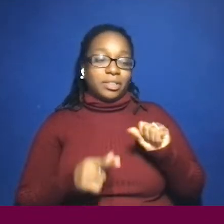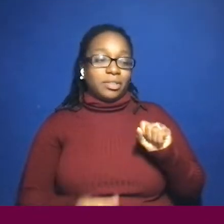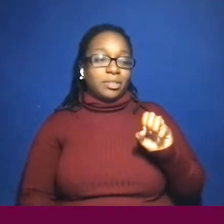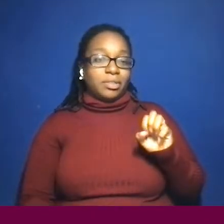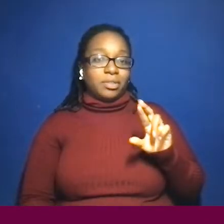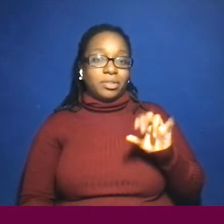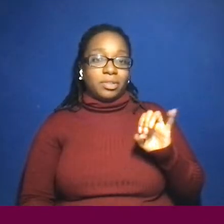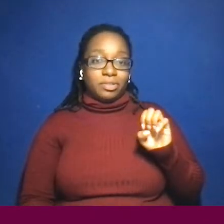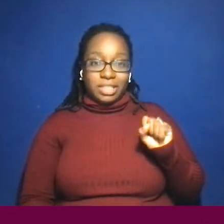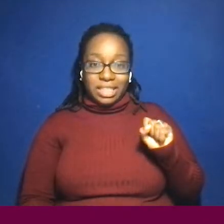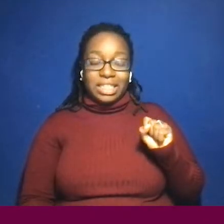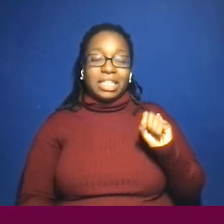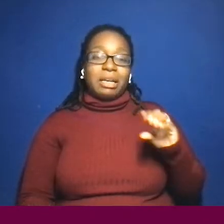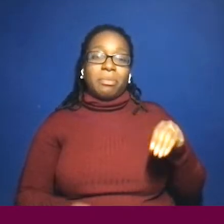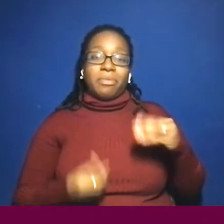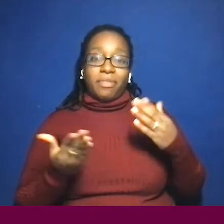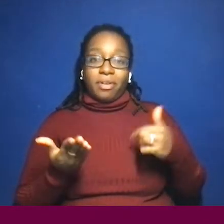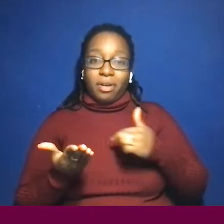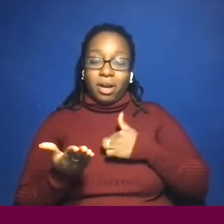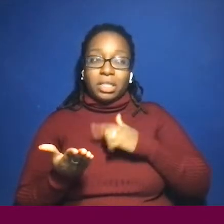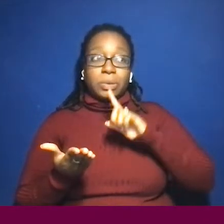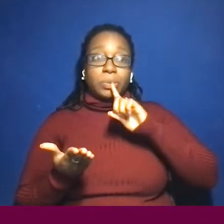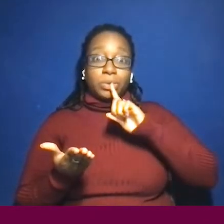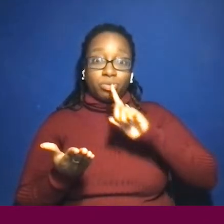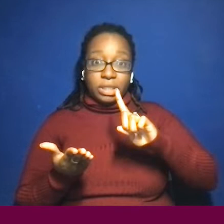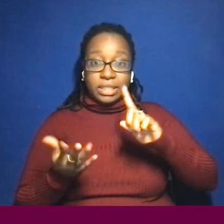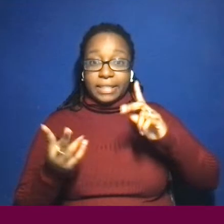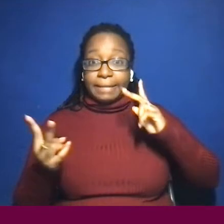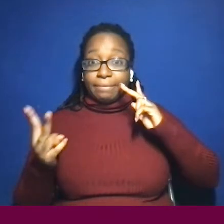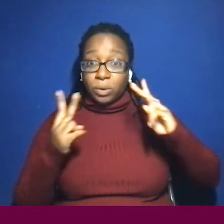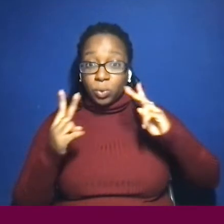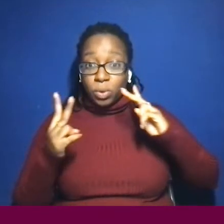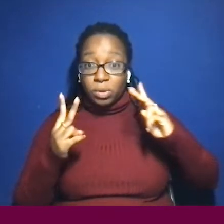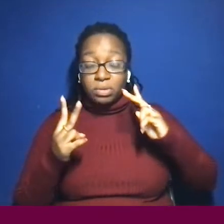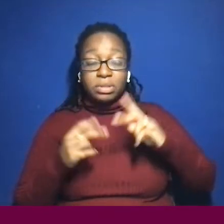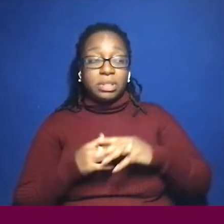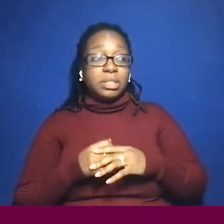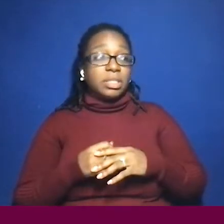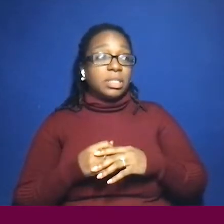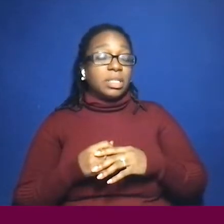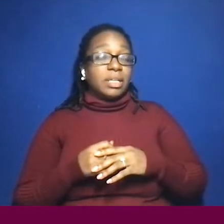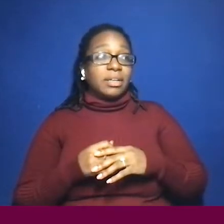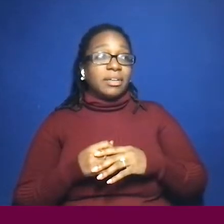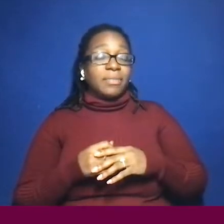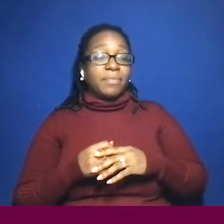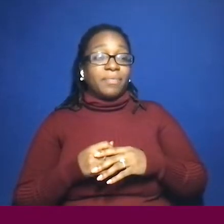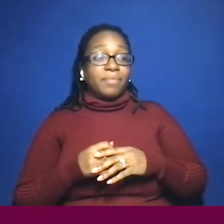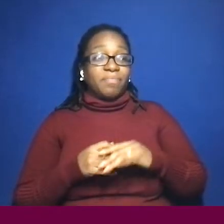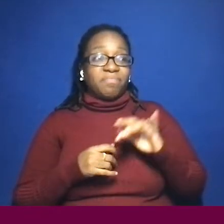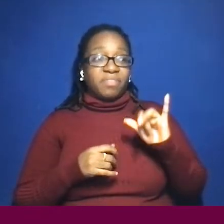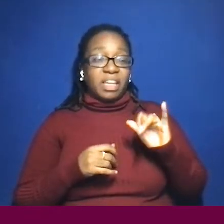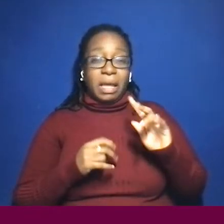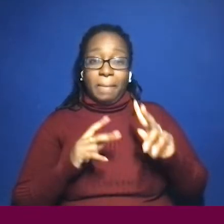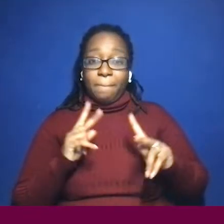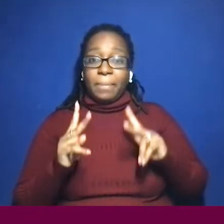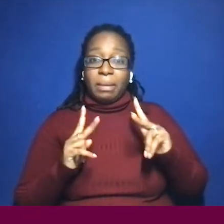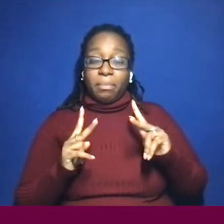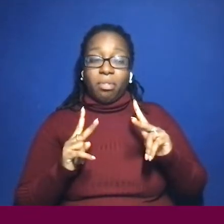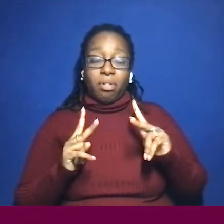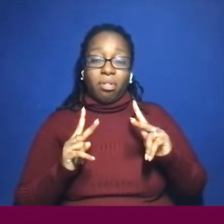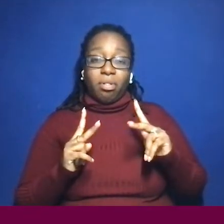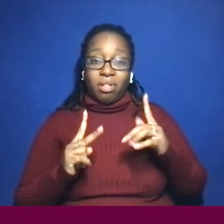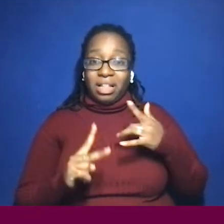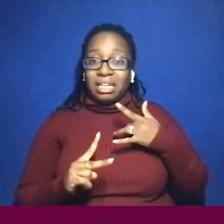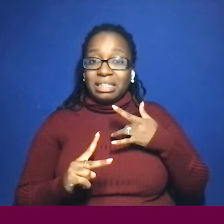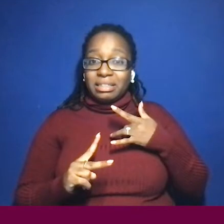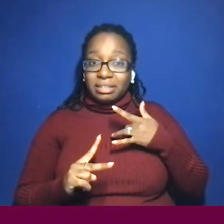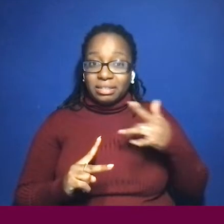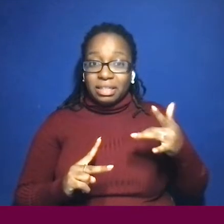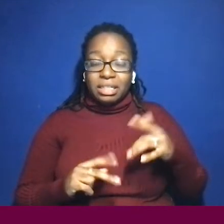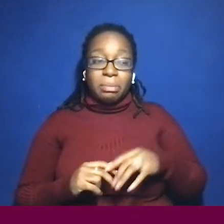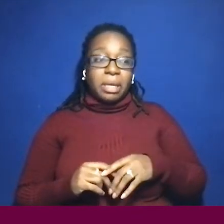us real visuals of the fact that people are considered expendable, disposable,